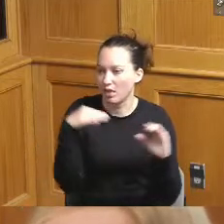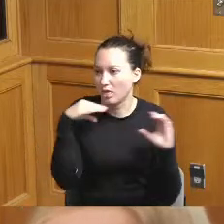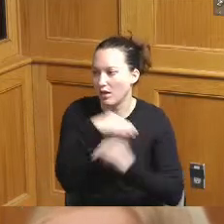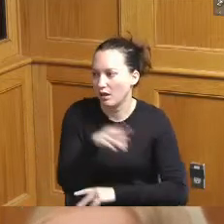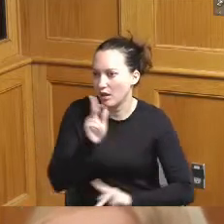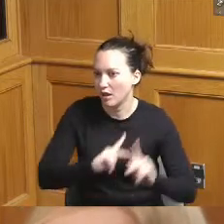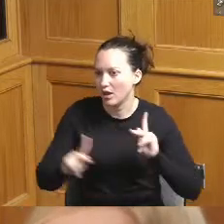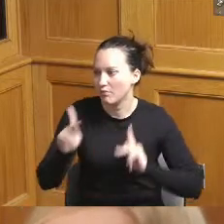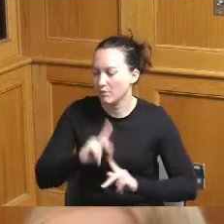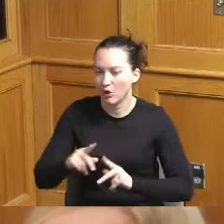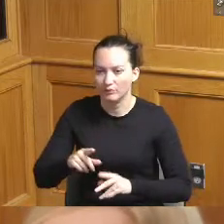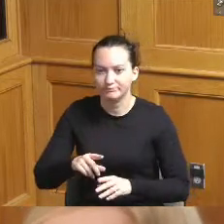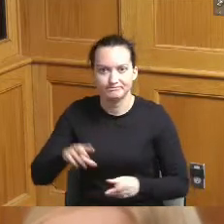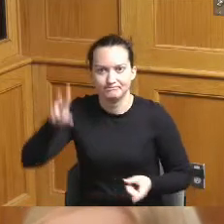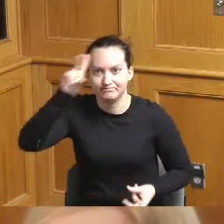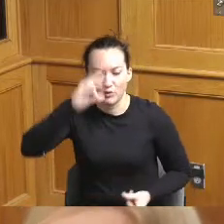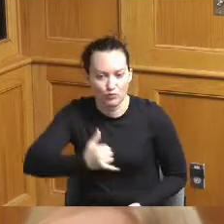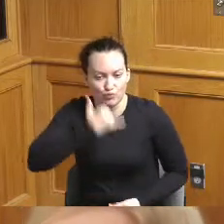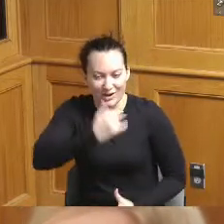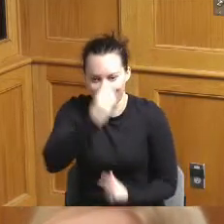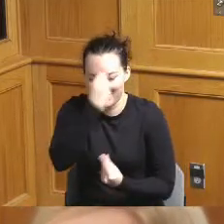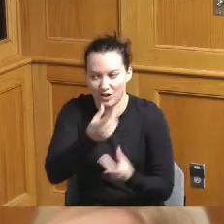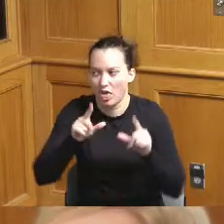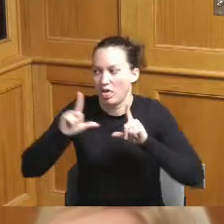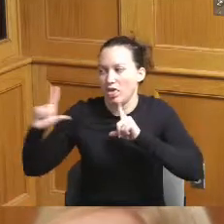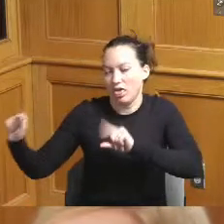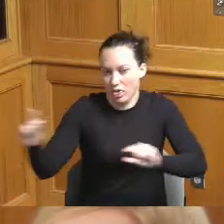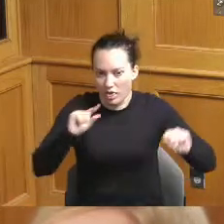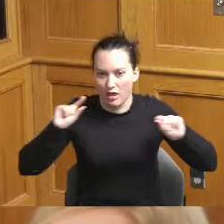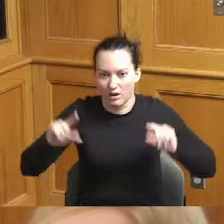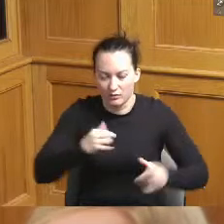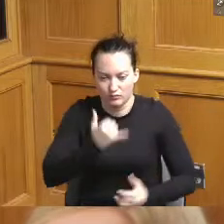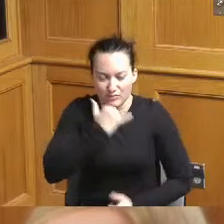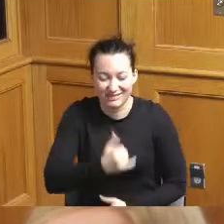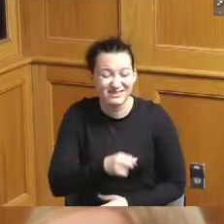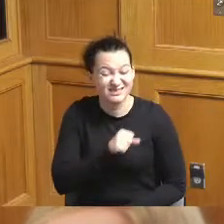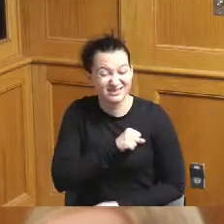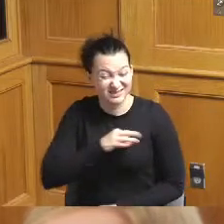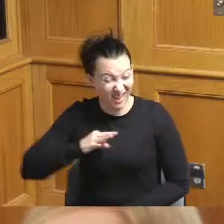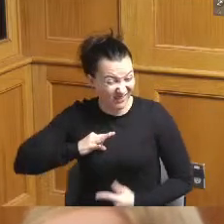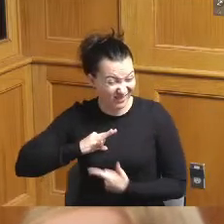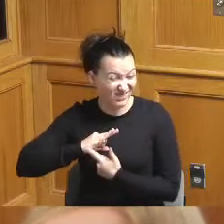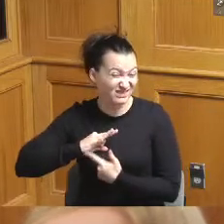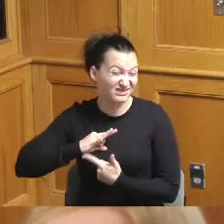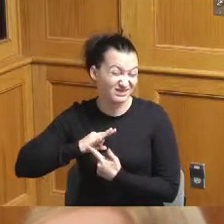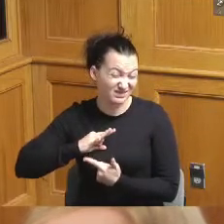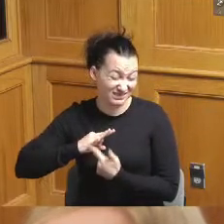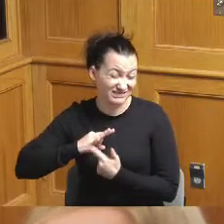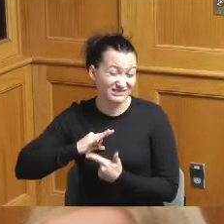spending missing disinformation about elections officials so it really is a staff like a resource